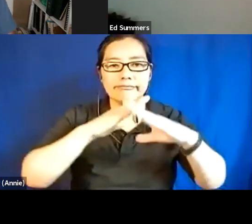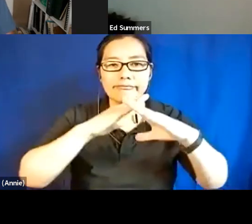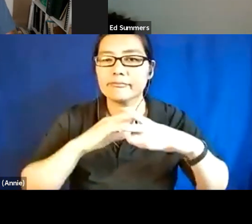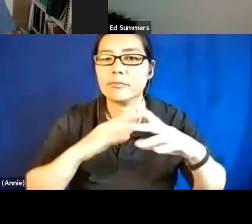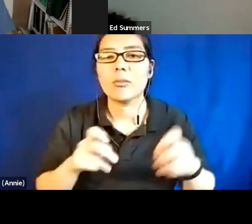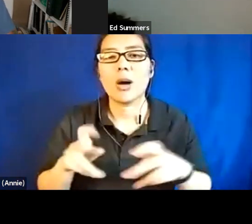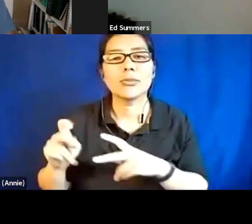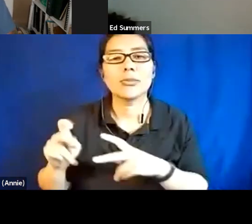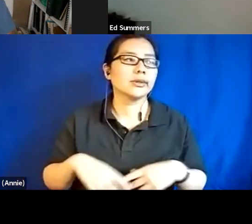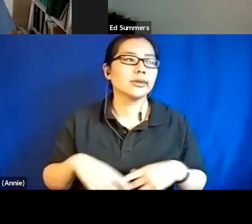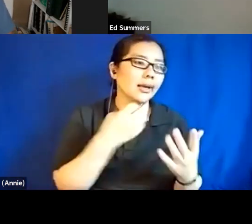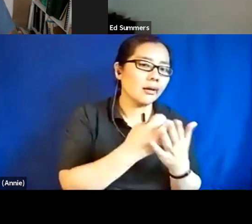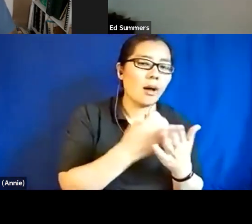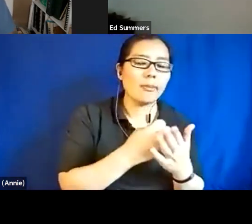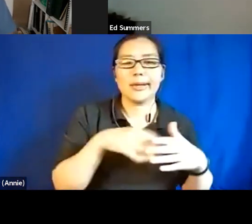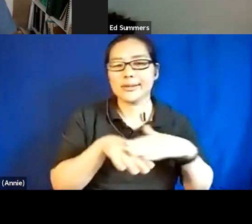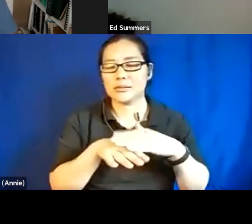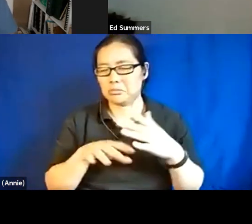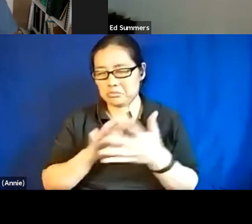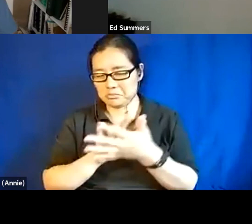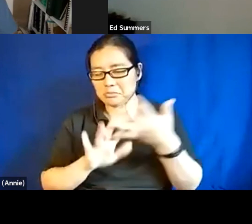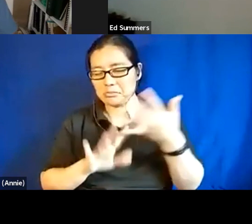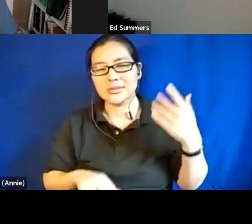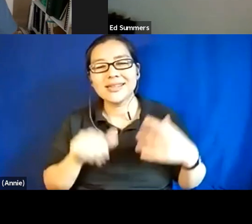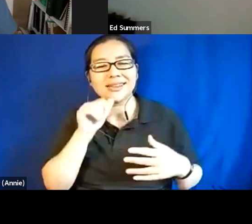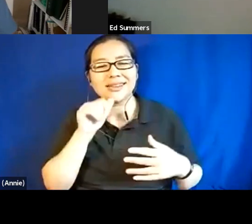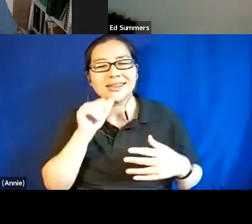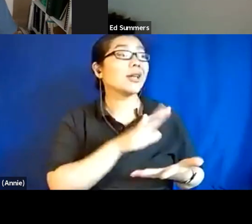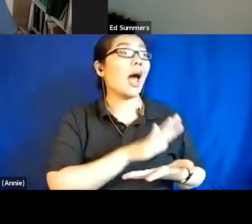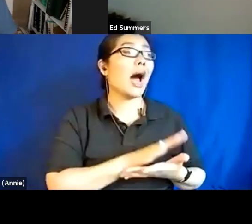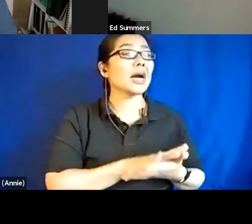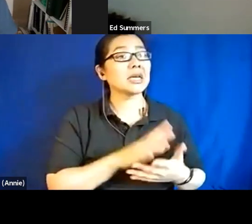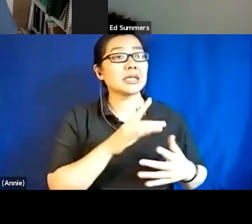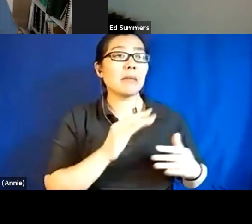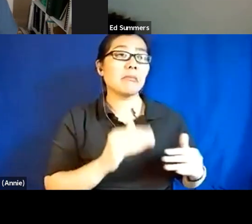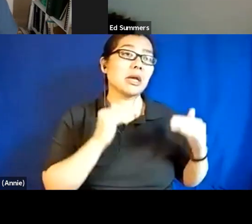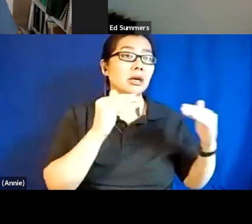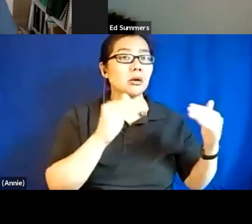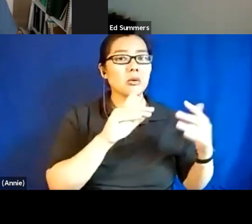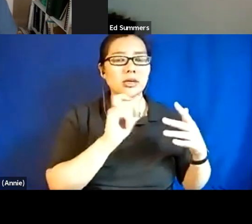this is not just an academic question. This is a really important question that impacts people